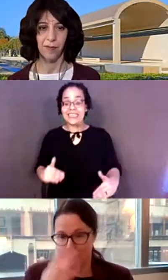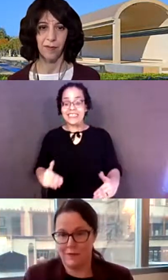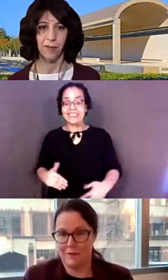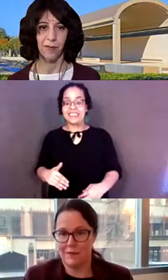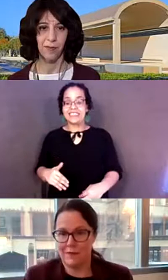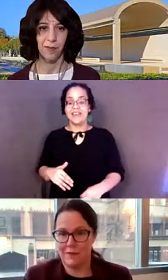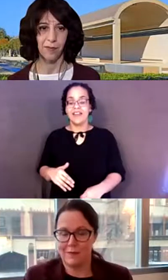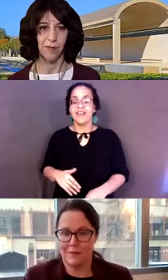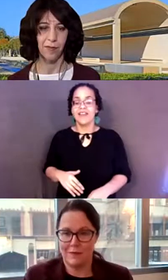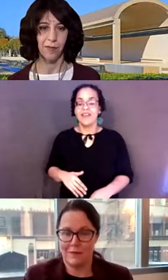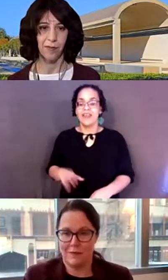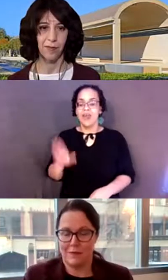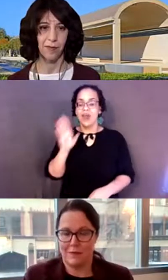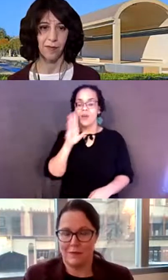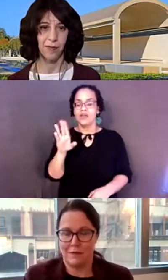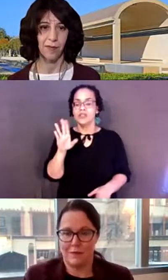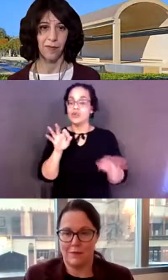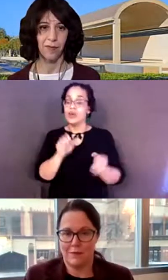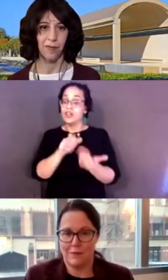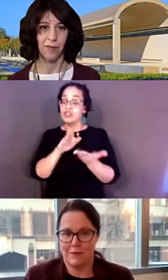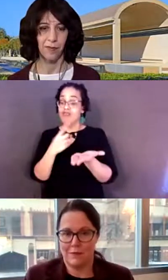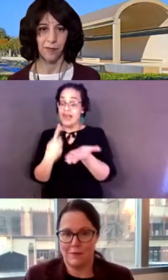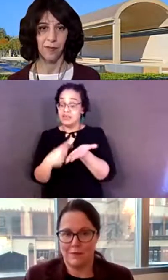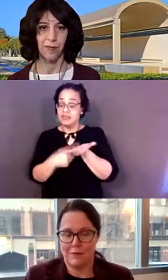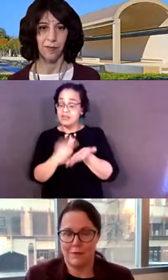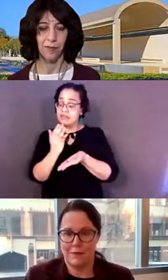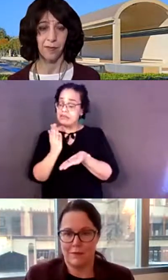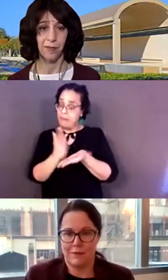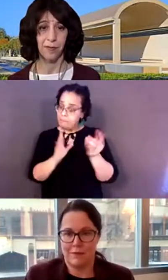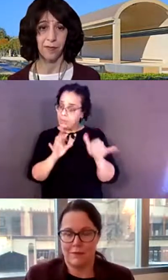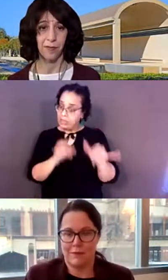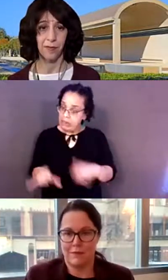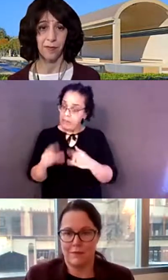address some common questions that were